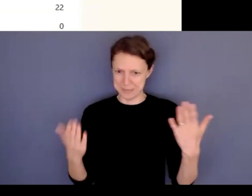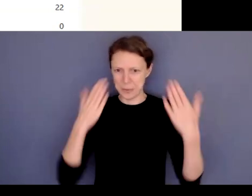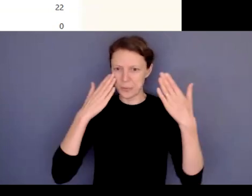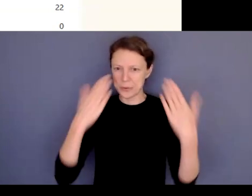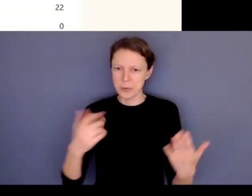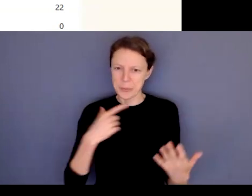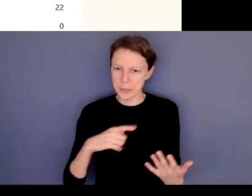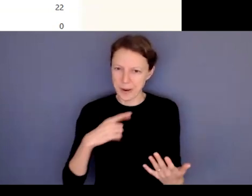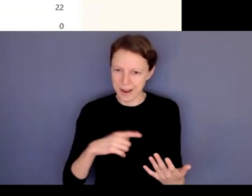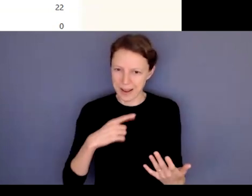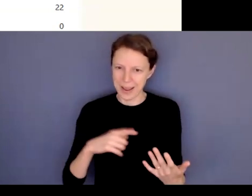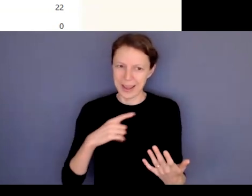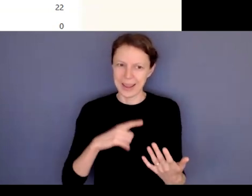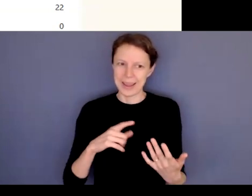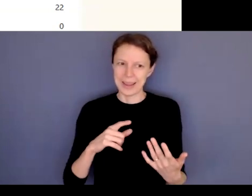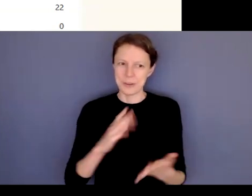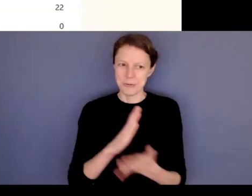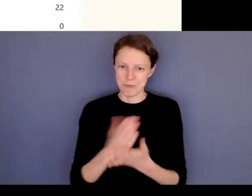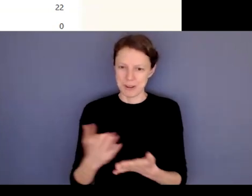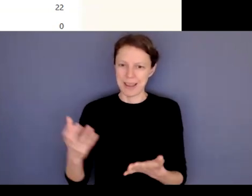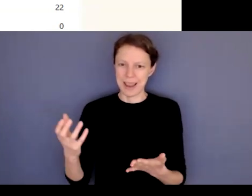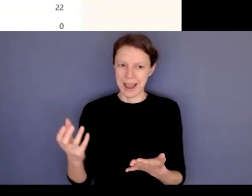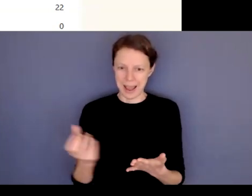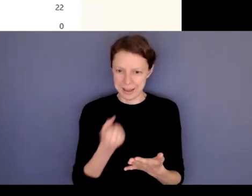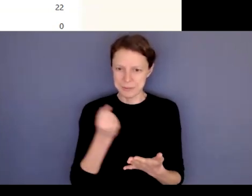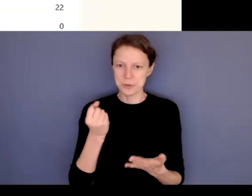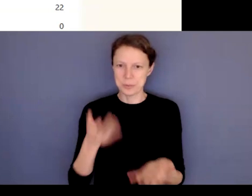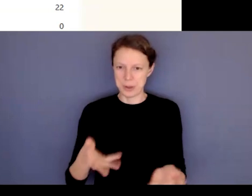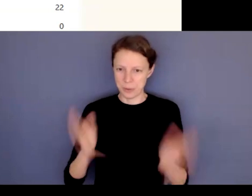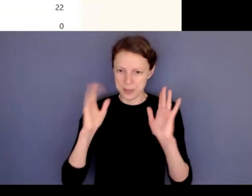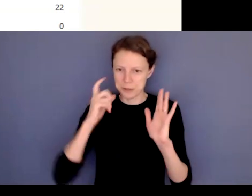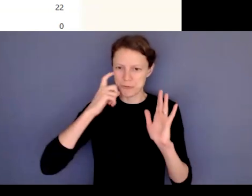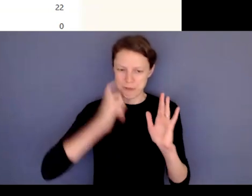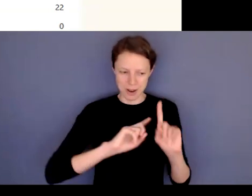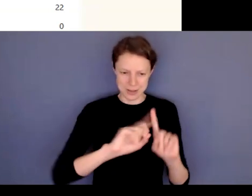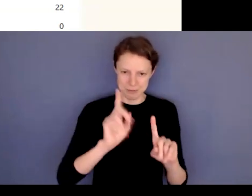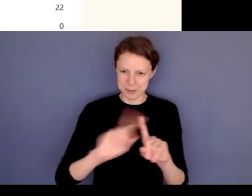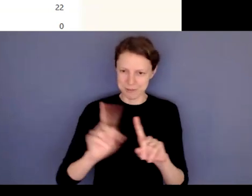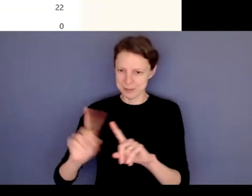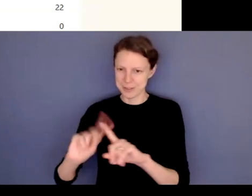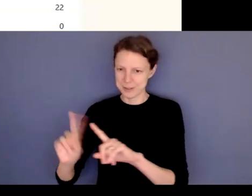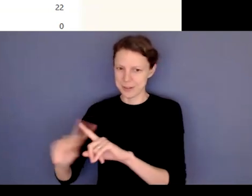goes to show that you really do have to be willing to try a whole range of things and be willing to kind of dust yourself